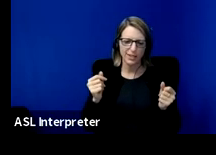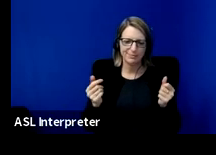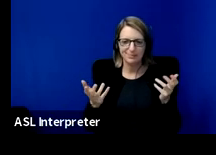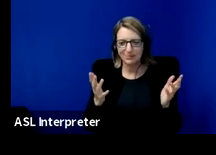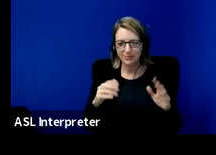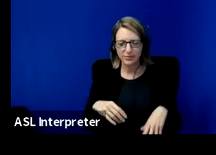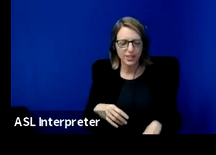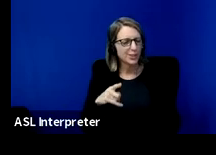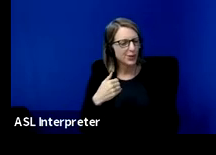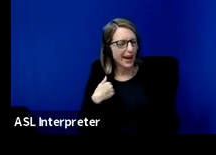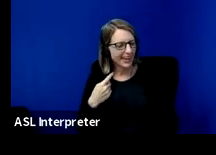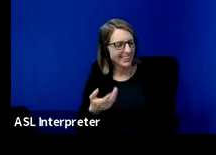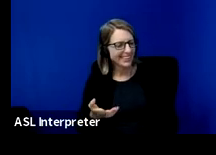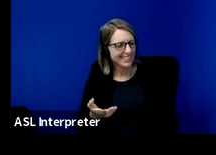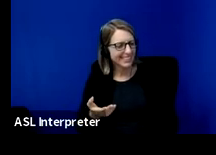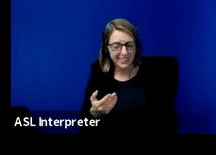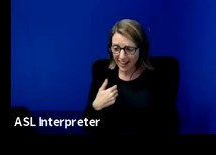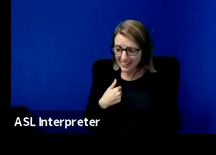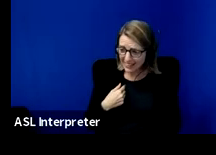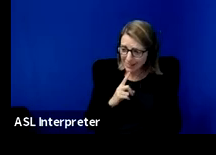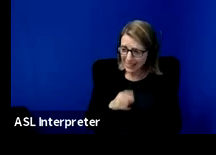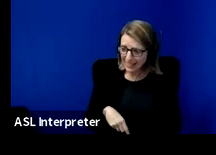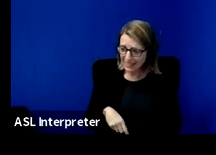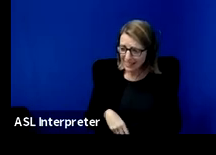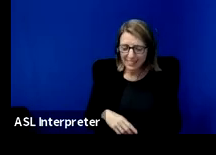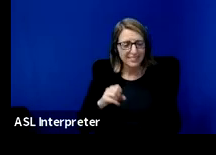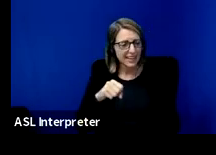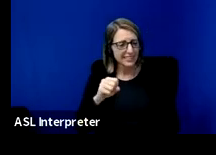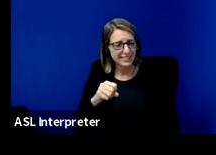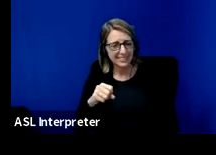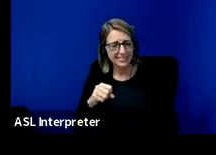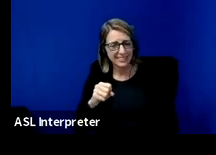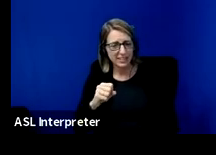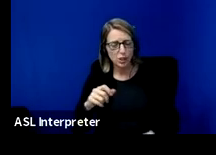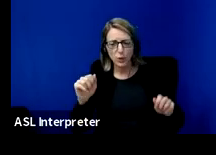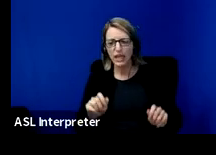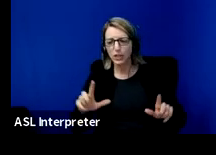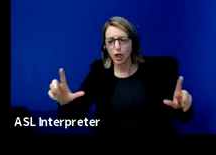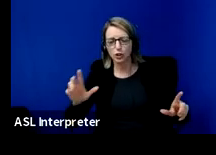ESD 113 - Andrew Hickman: You had it. ESD 113 - Andrew Hickman: Did I since you grew your you enlarge your screen and we'll move to the right side.